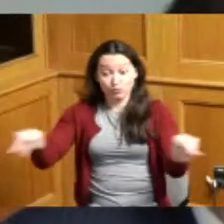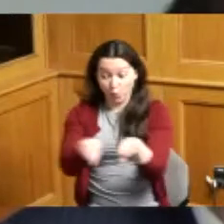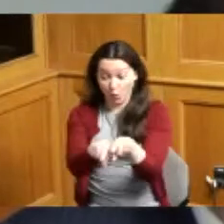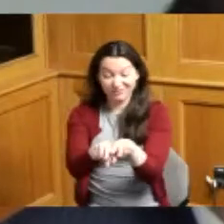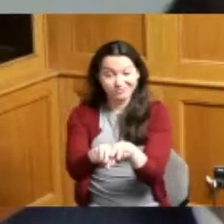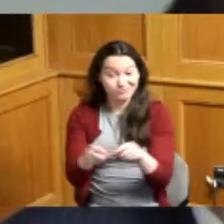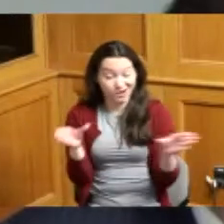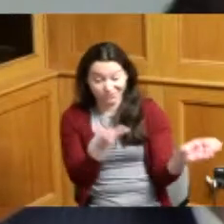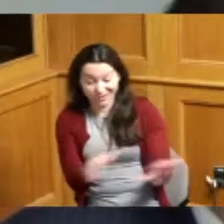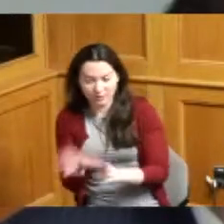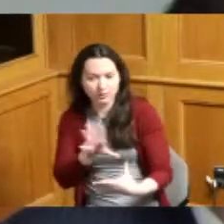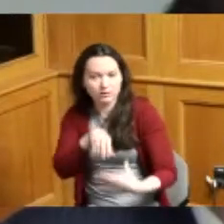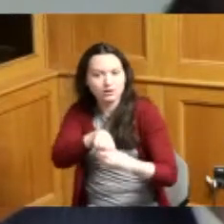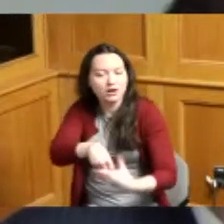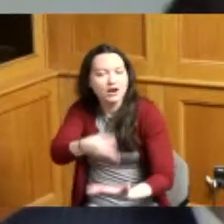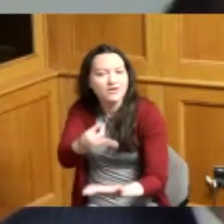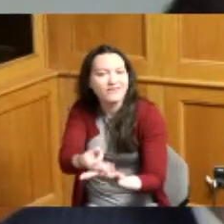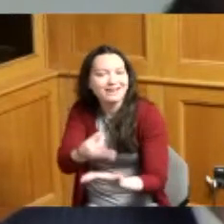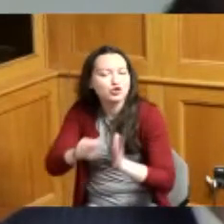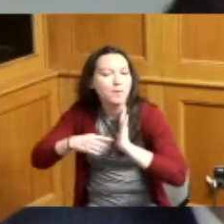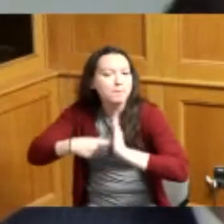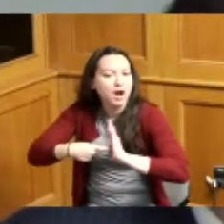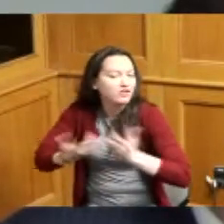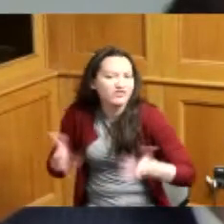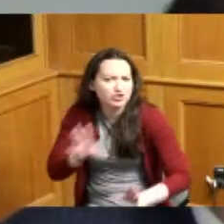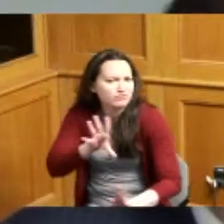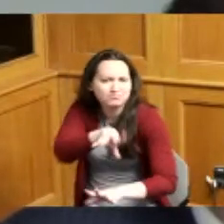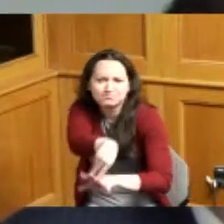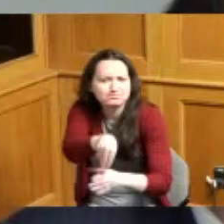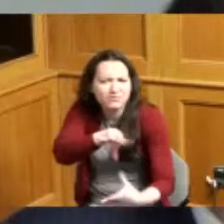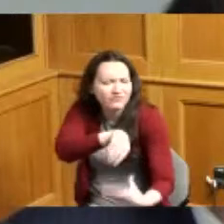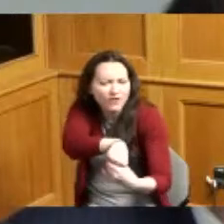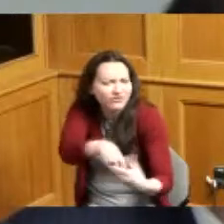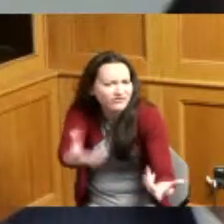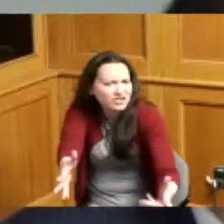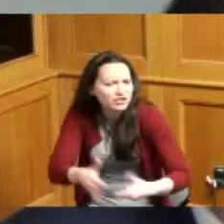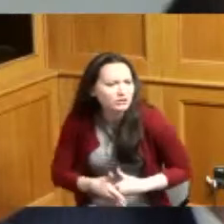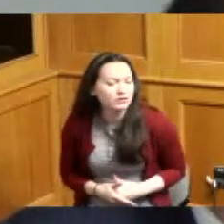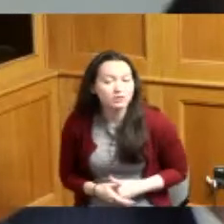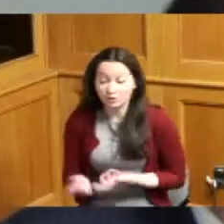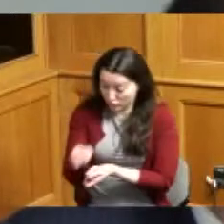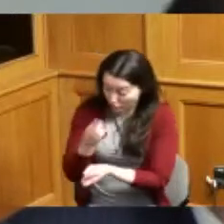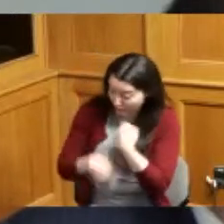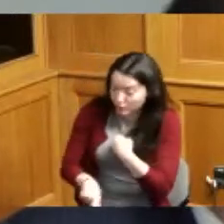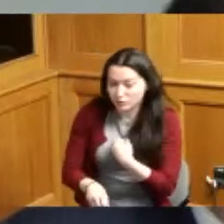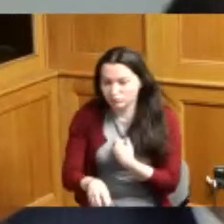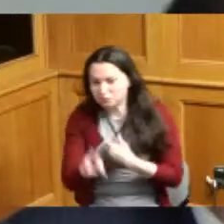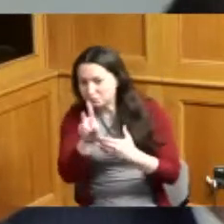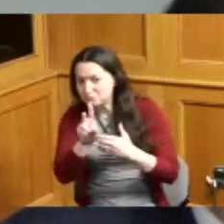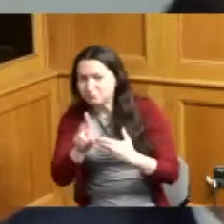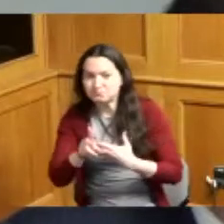uh planned within our financial model so uh for replacement of that scoreboard at end of life